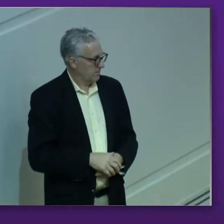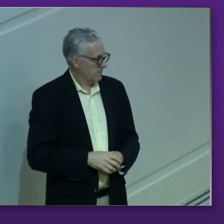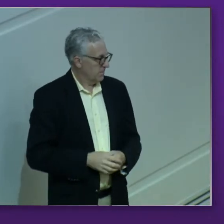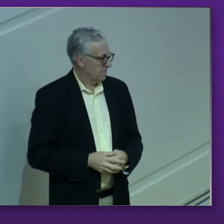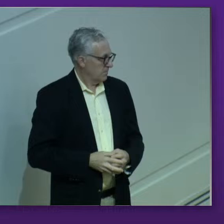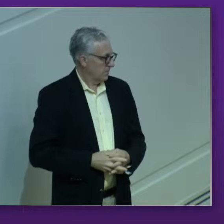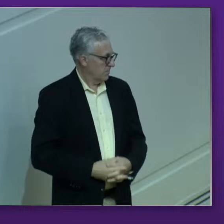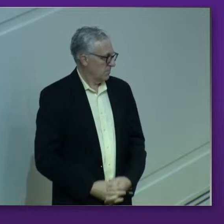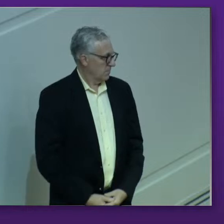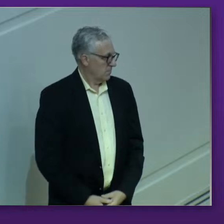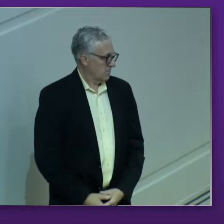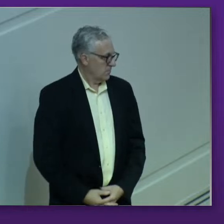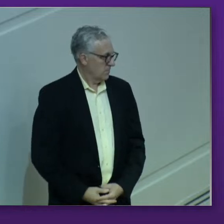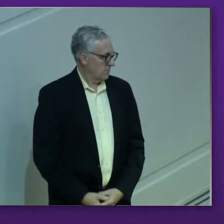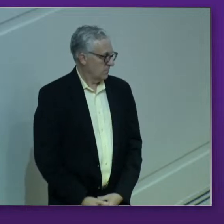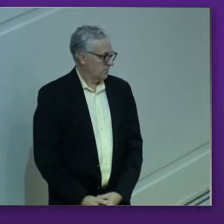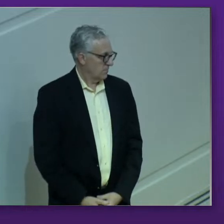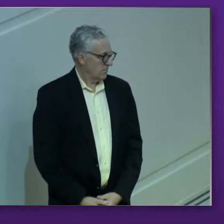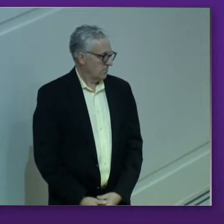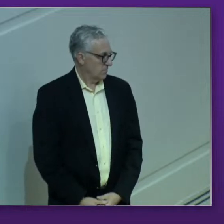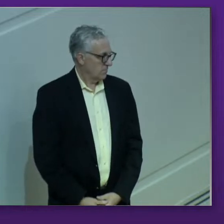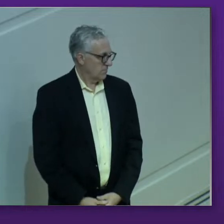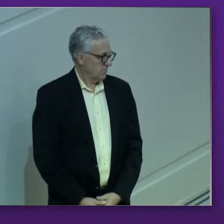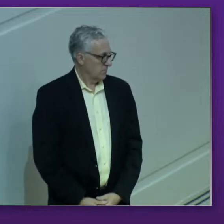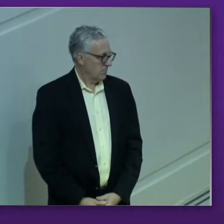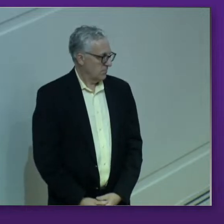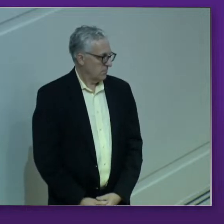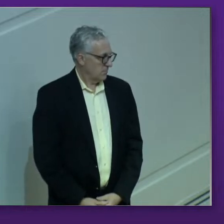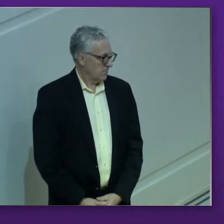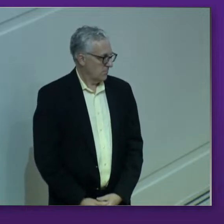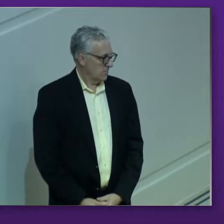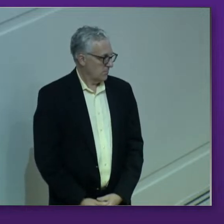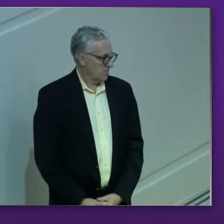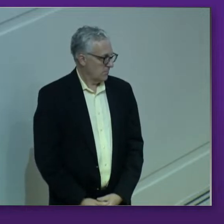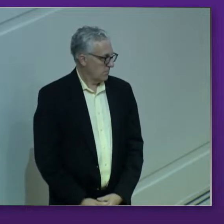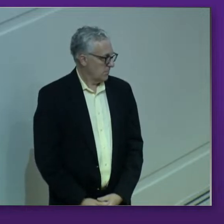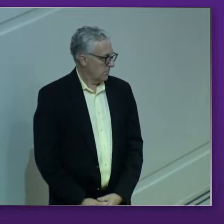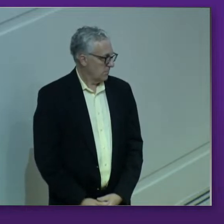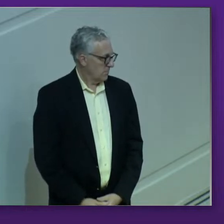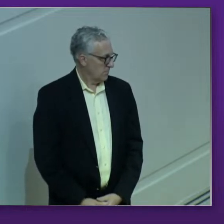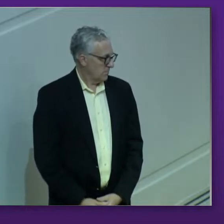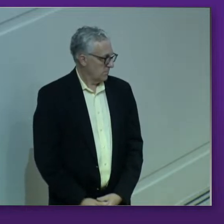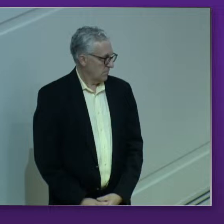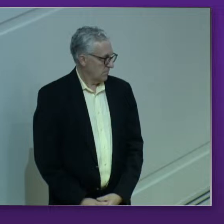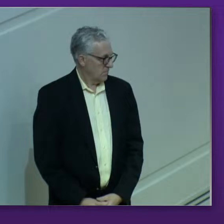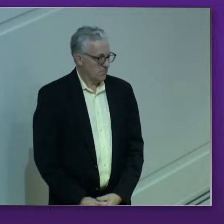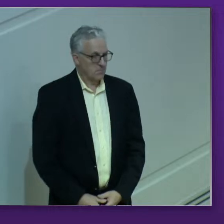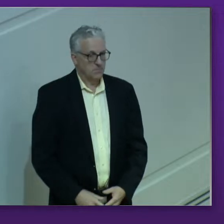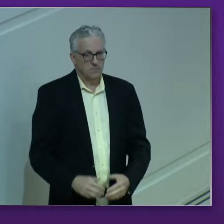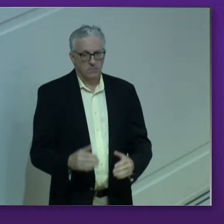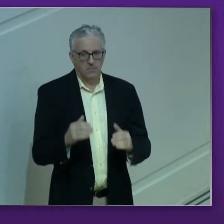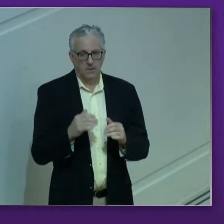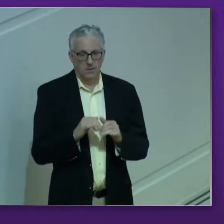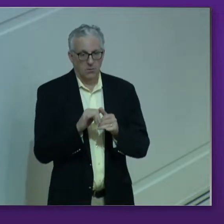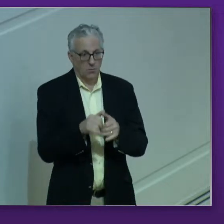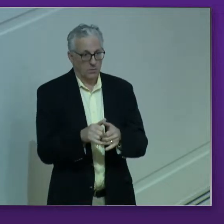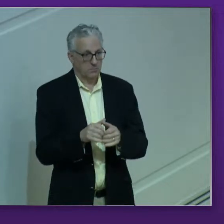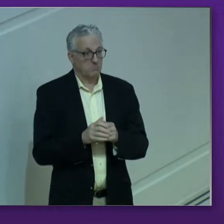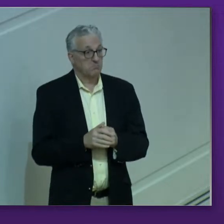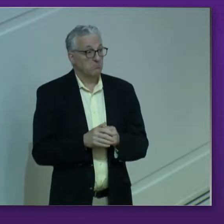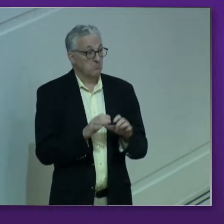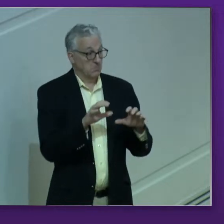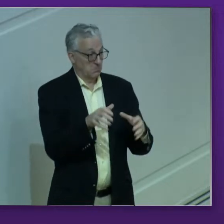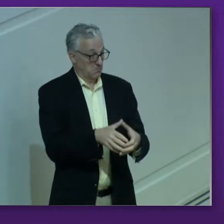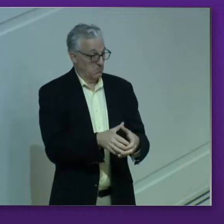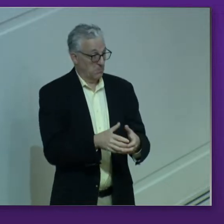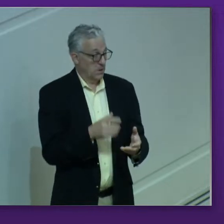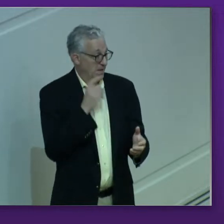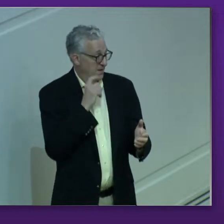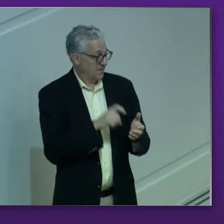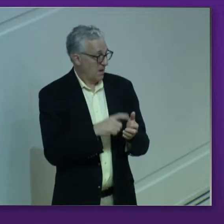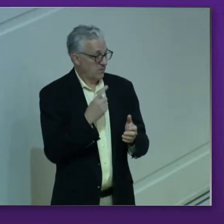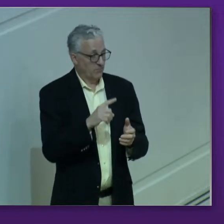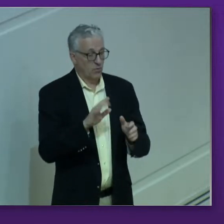HIS FIELD CONGRATULATIONS DR.